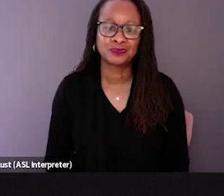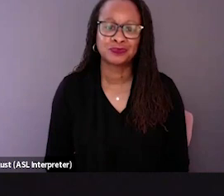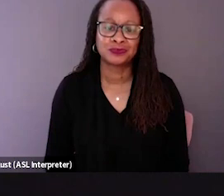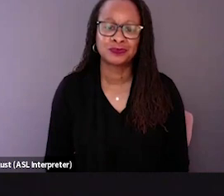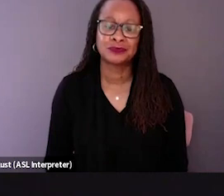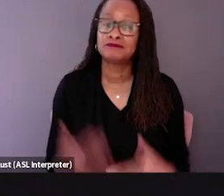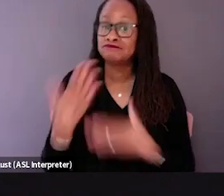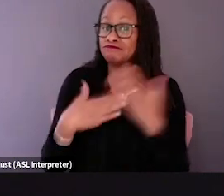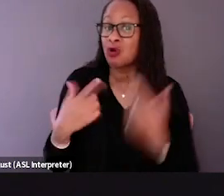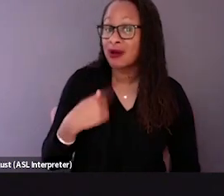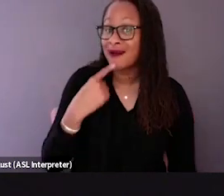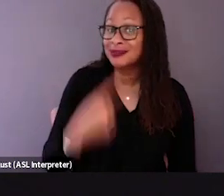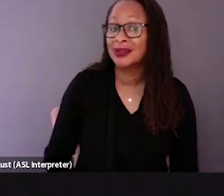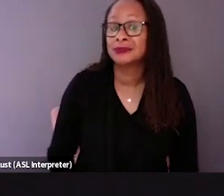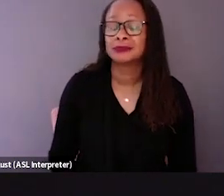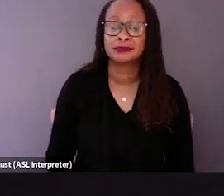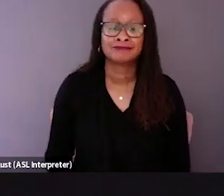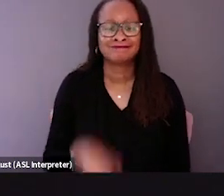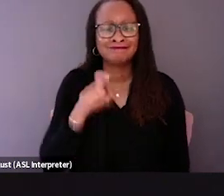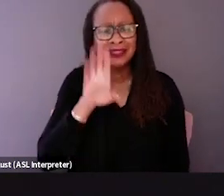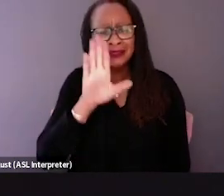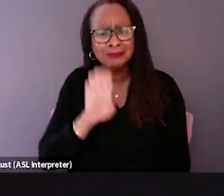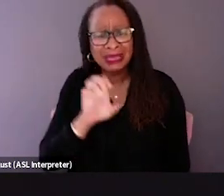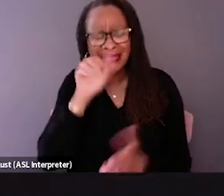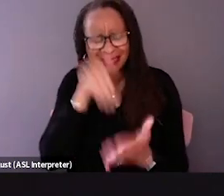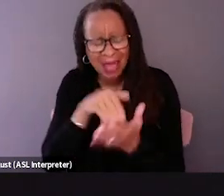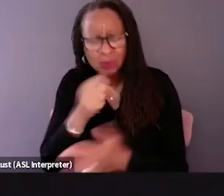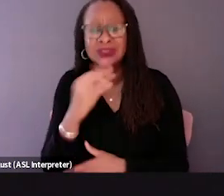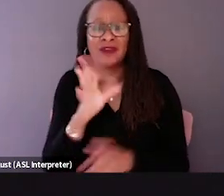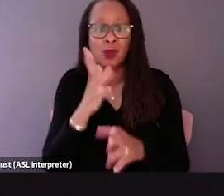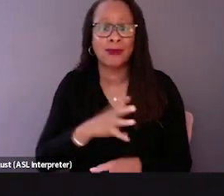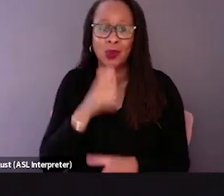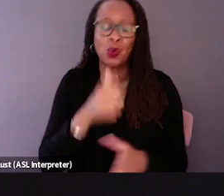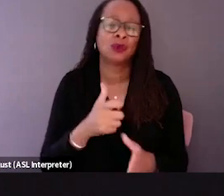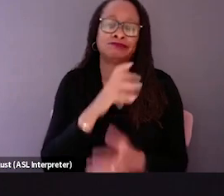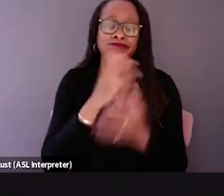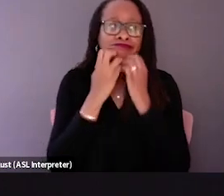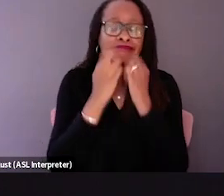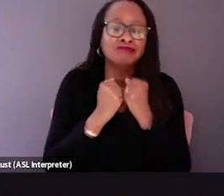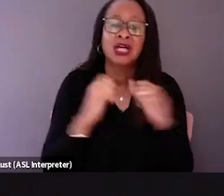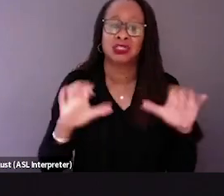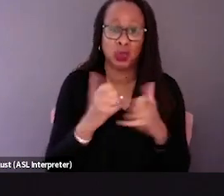And in part I said, "There must be thousands of women out there who would love, who would like do anything to be able to make a documentary